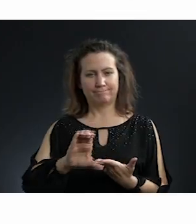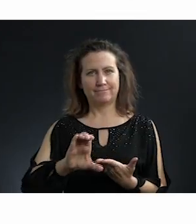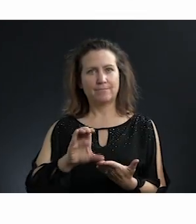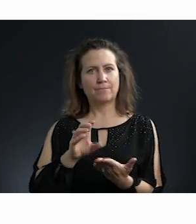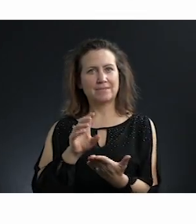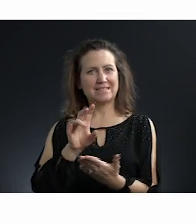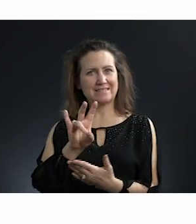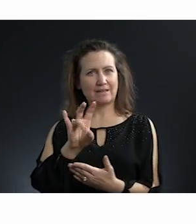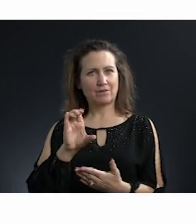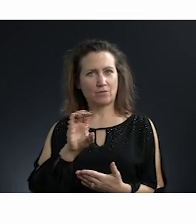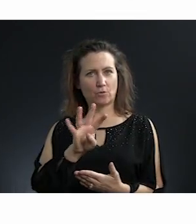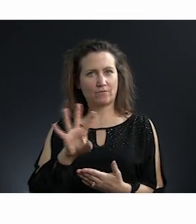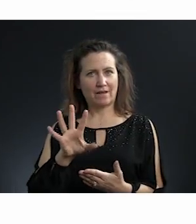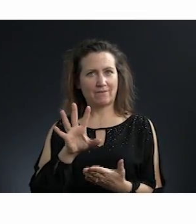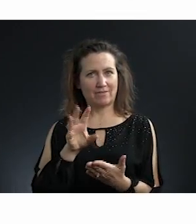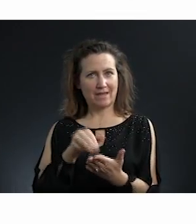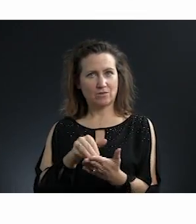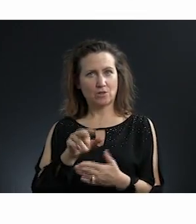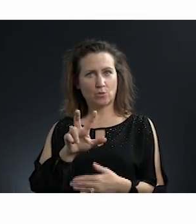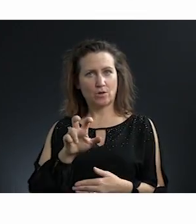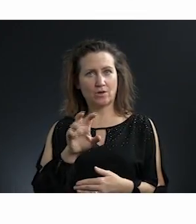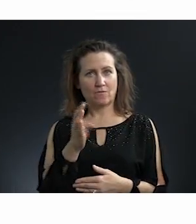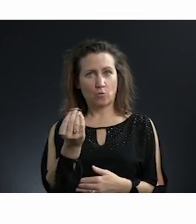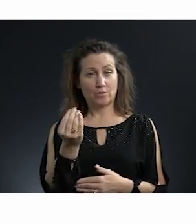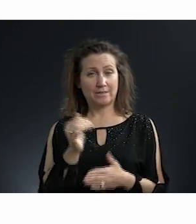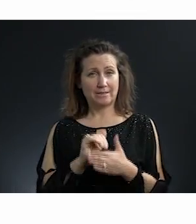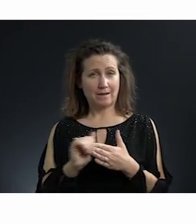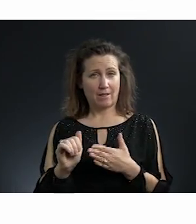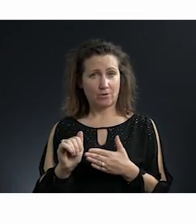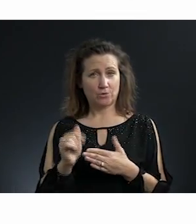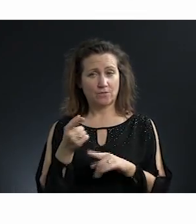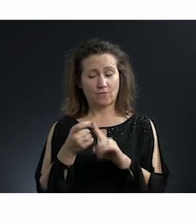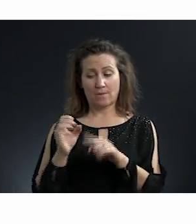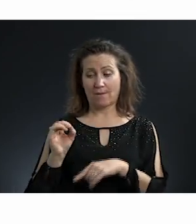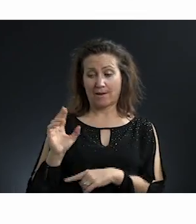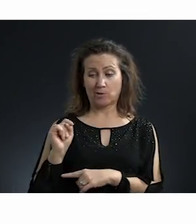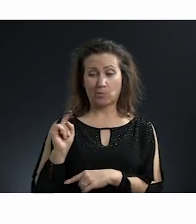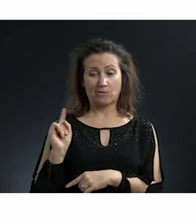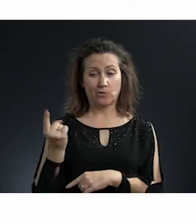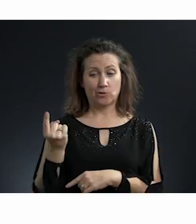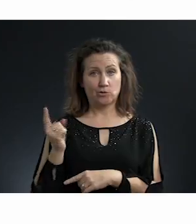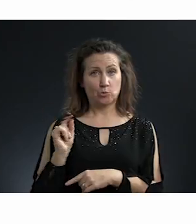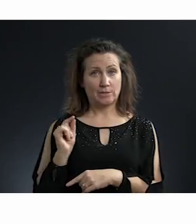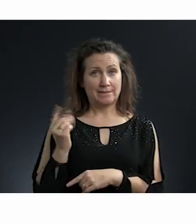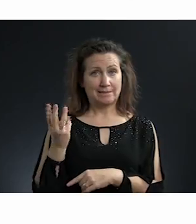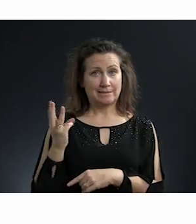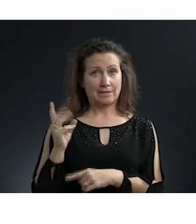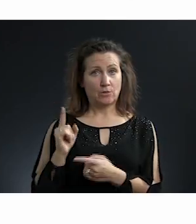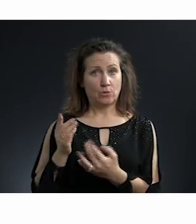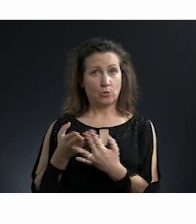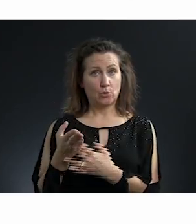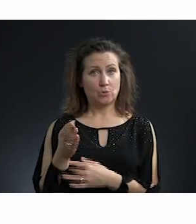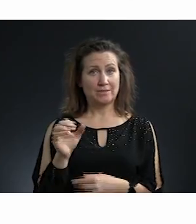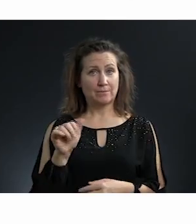$745,314 Dollars from October first 2016 through September 30th